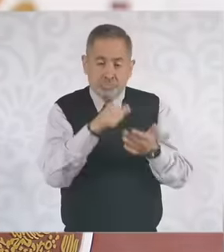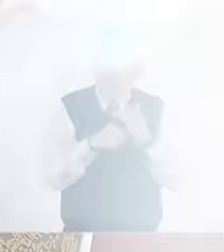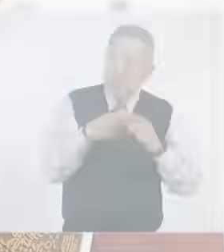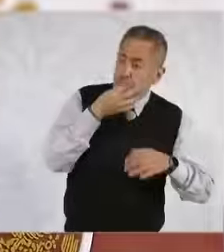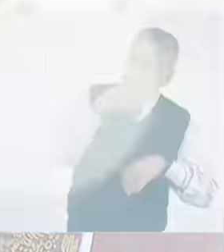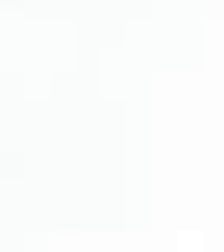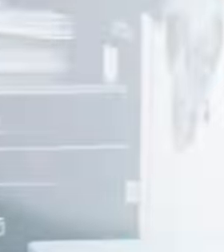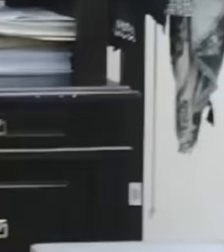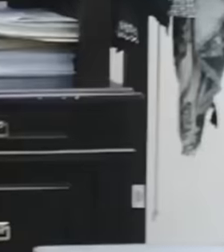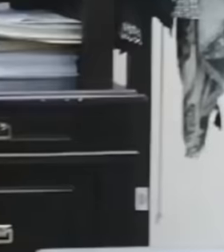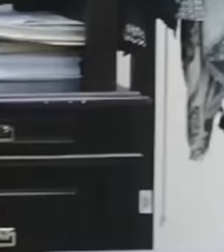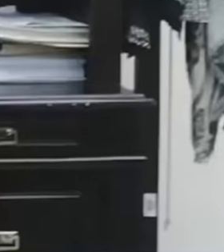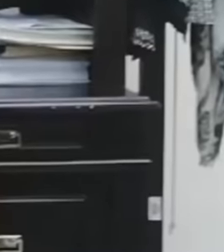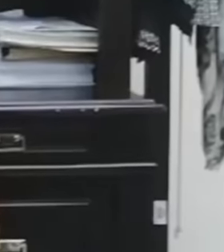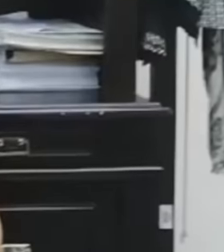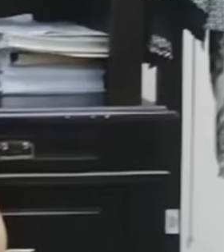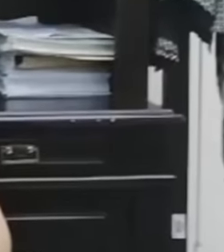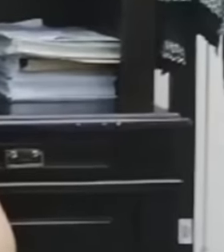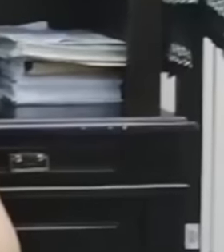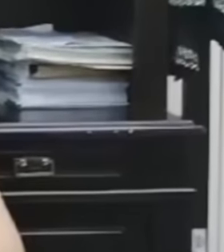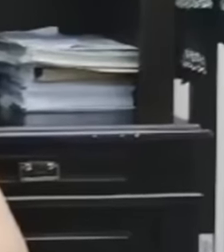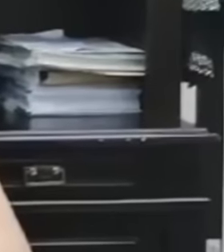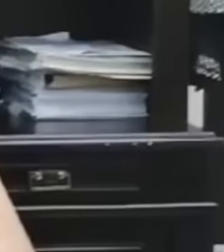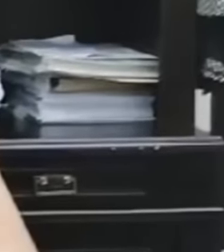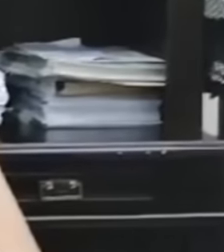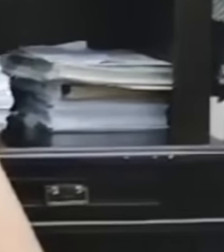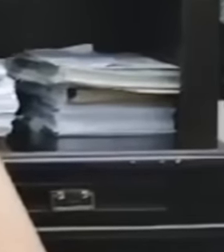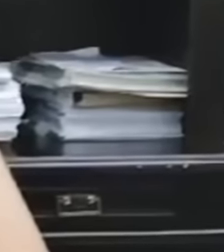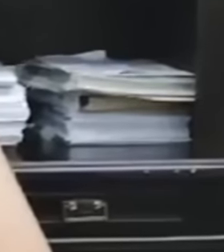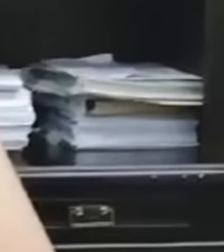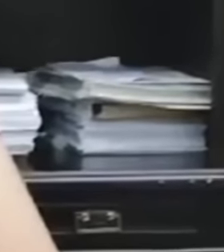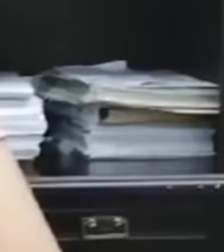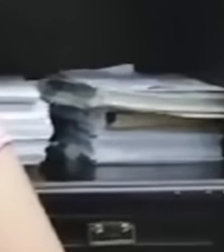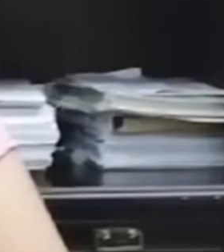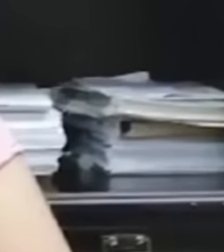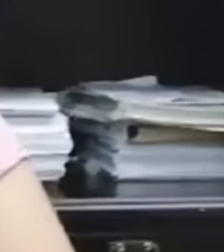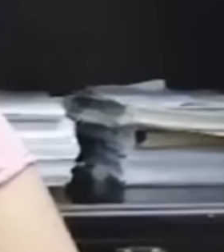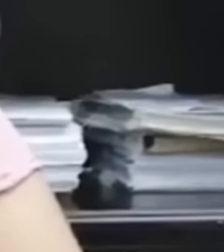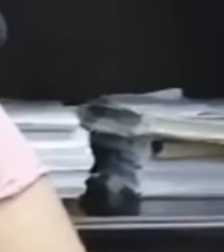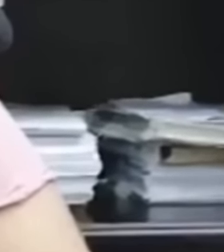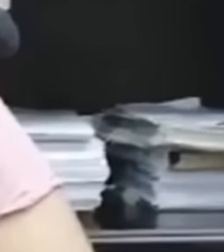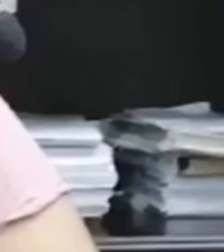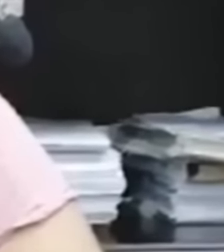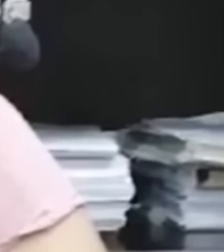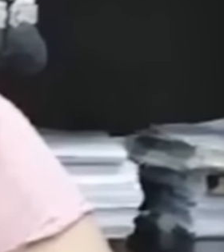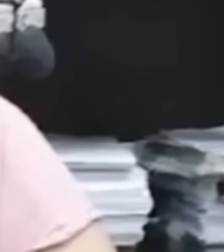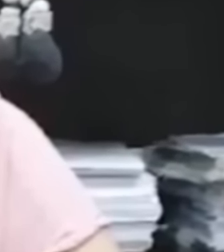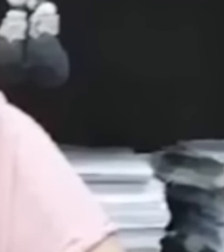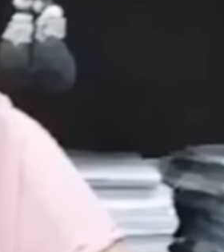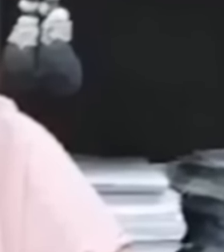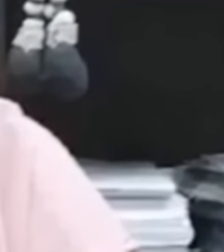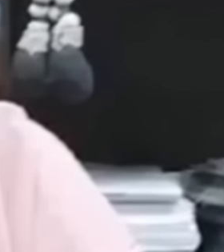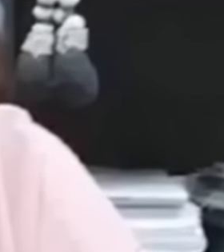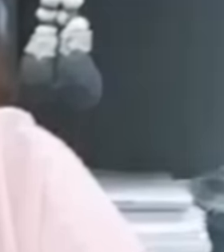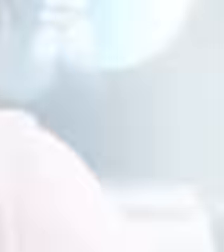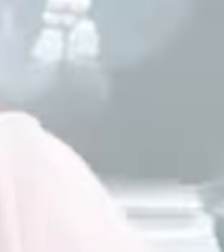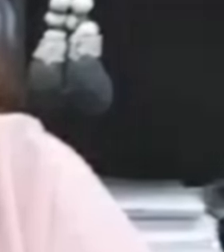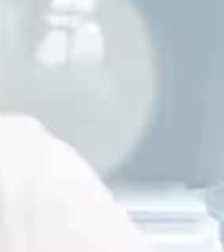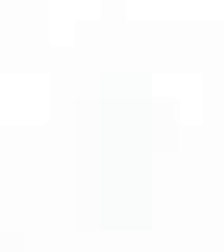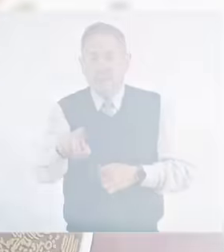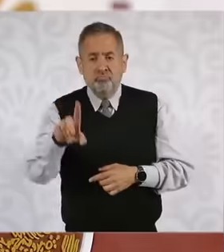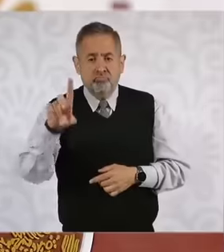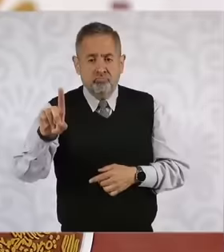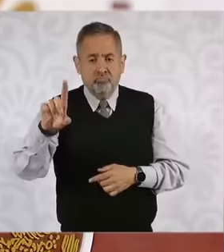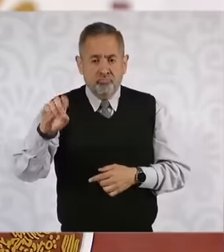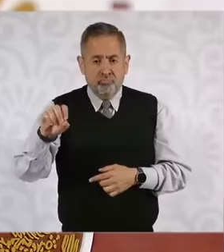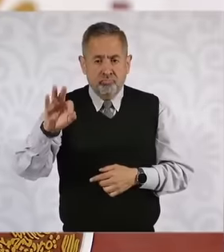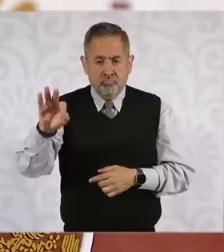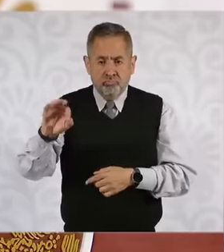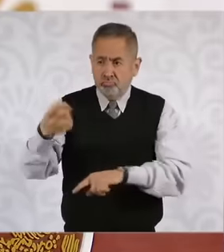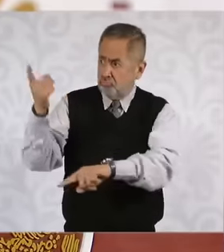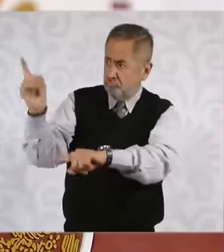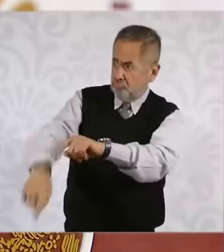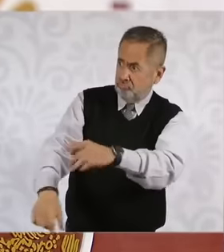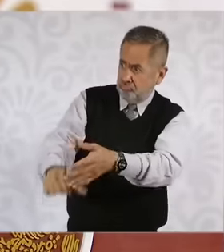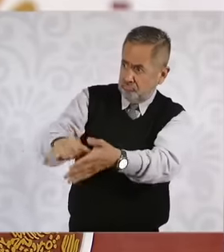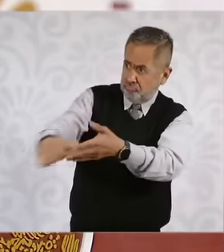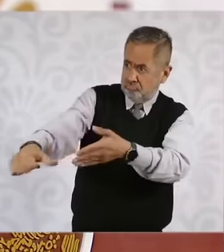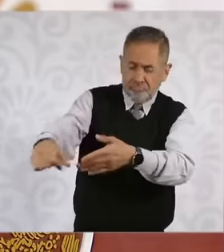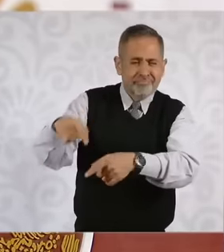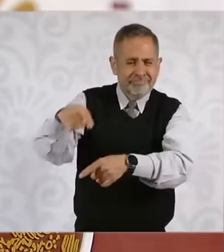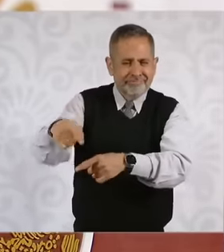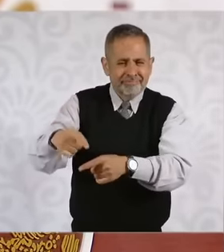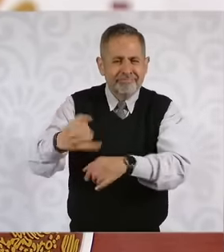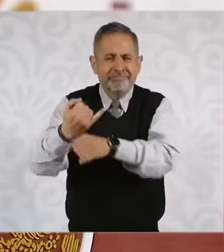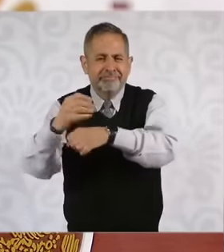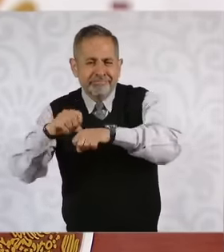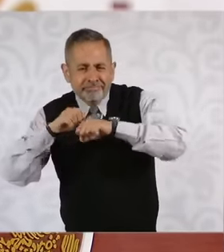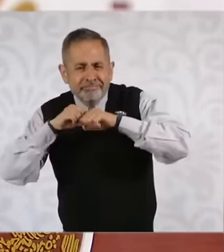to the president of Mexico that or eliminates the publication